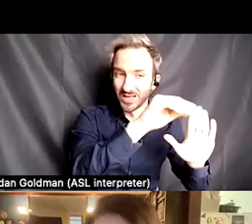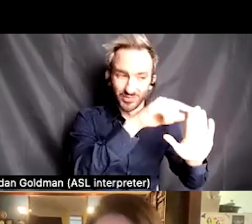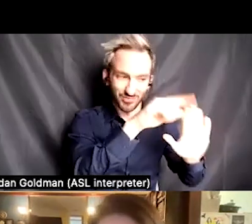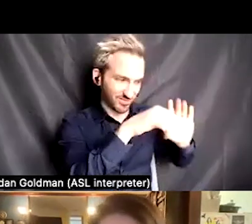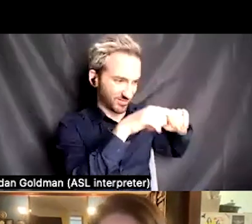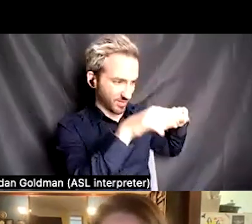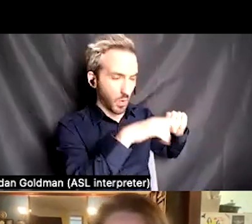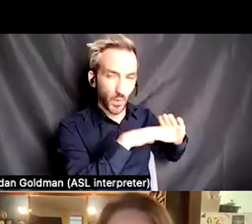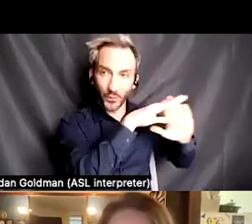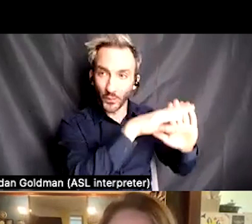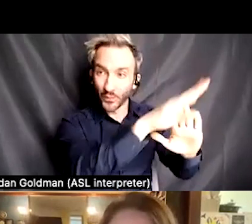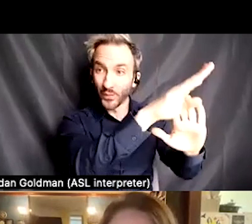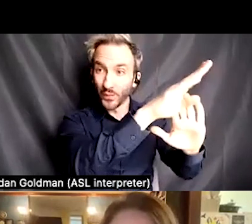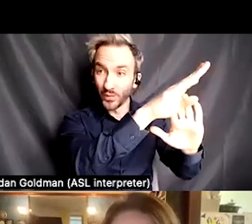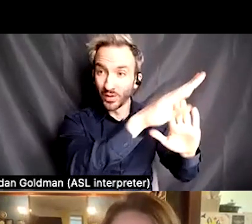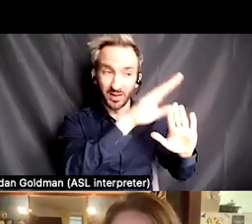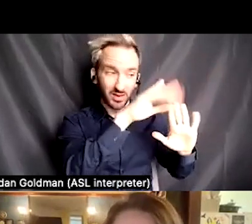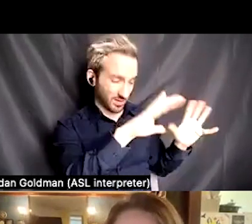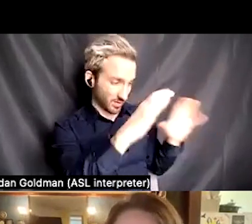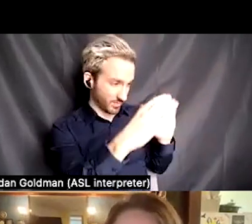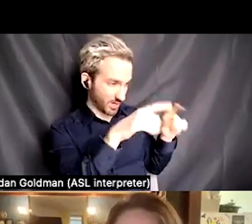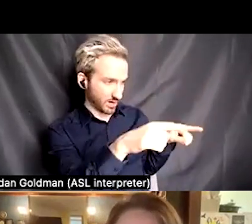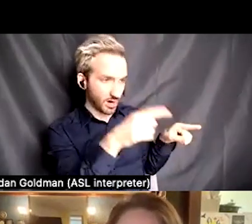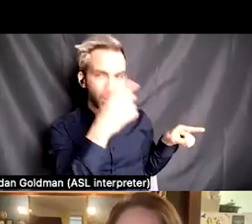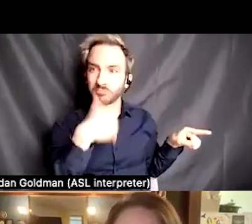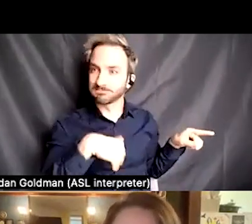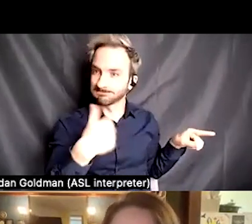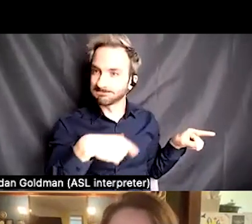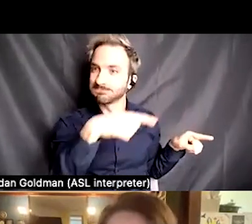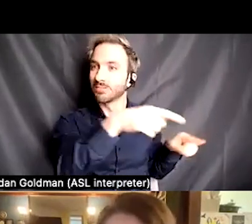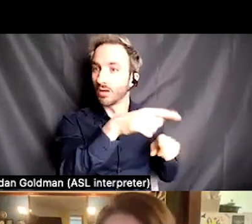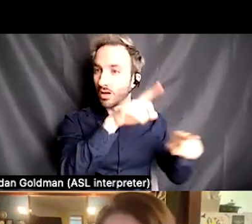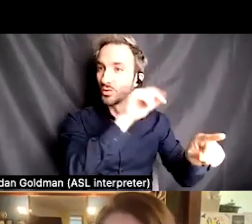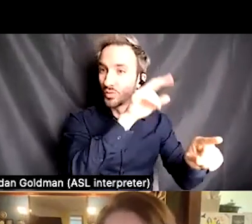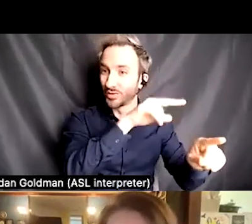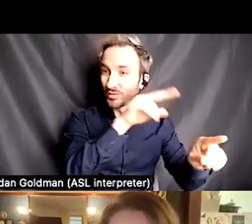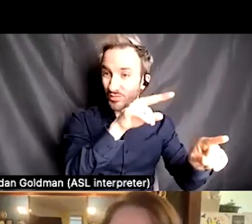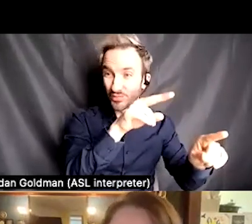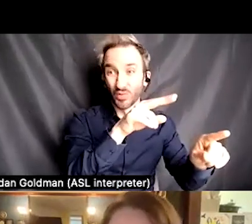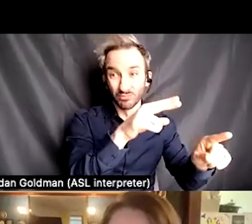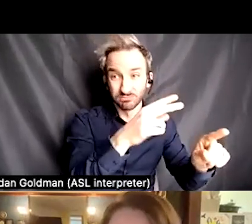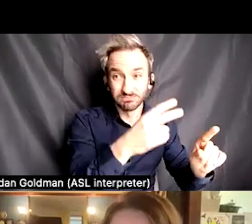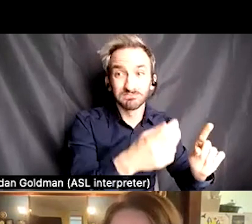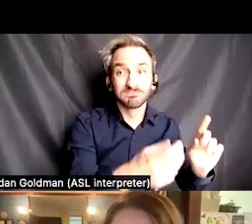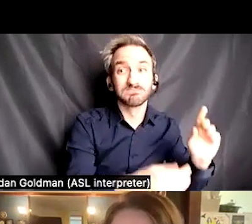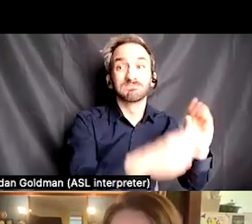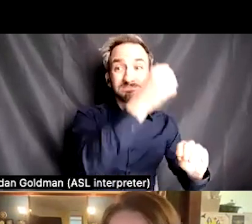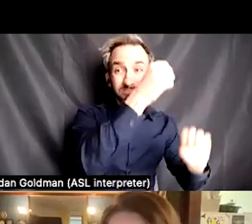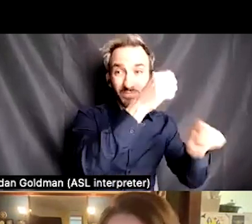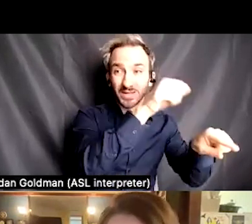2022 and compare those two years, 2022 is up 66% over 2020 for comics and graphic